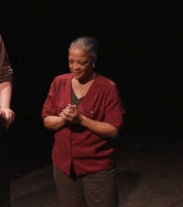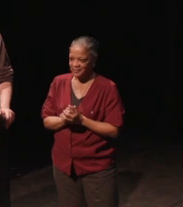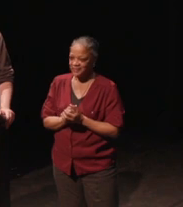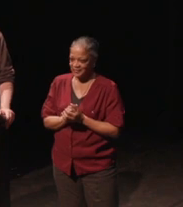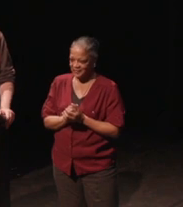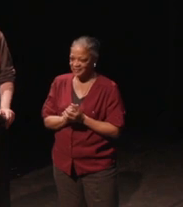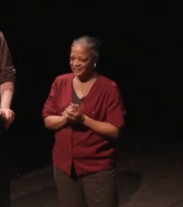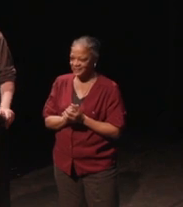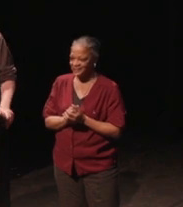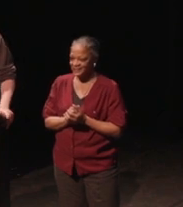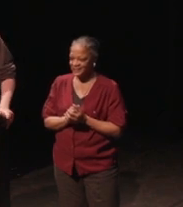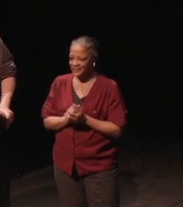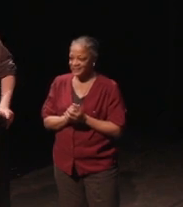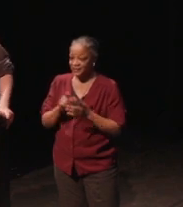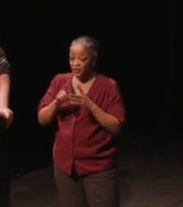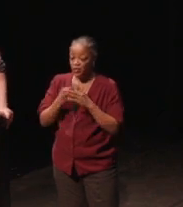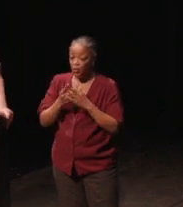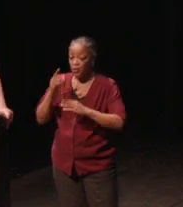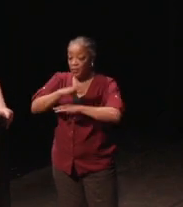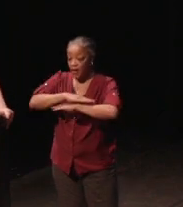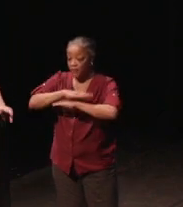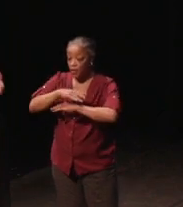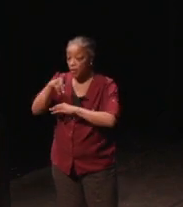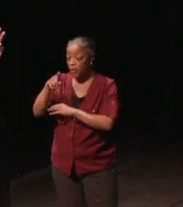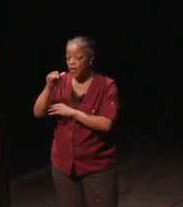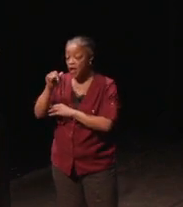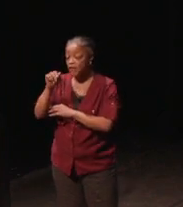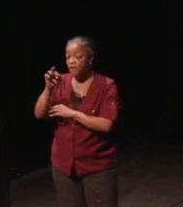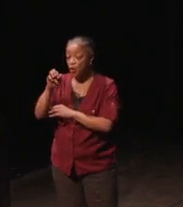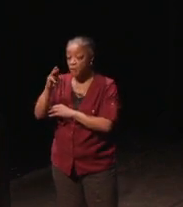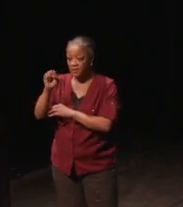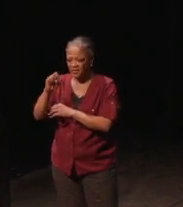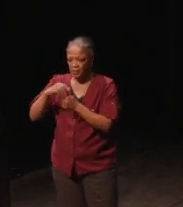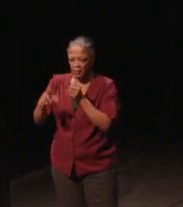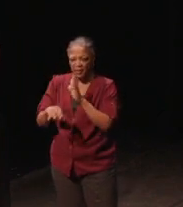Starting with platforms, I'm just going to pick two platforms to talk about here.